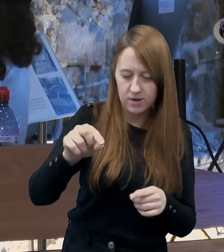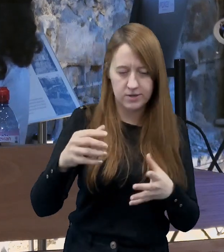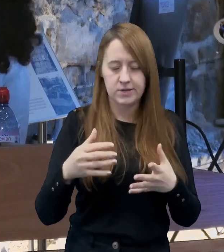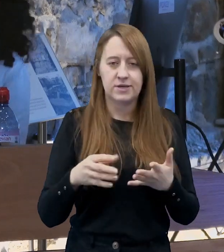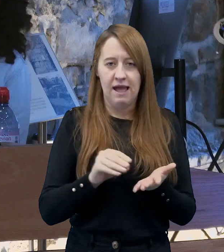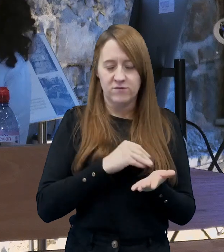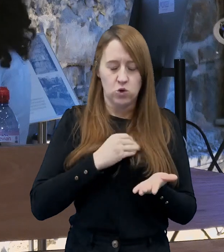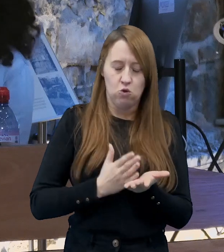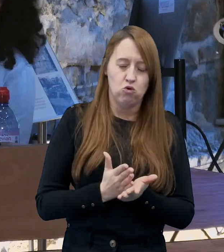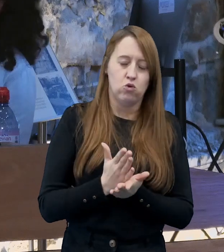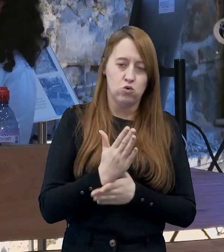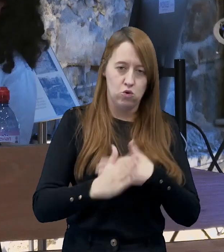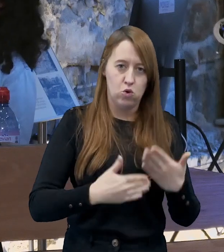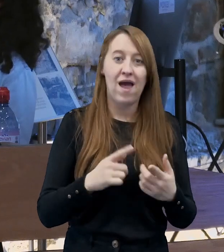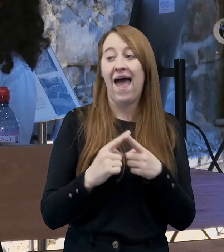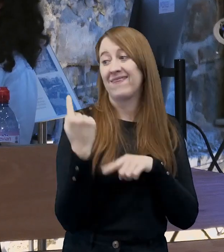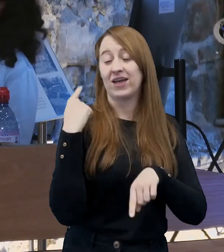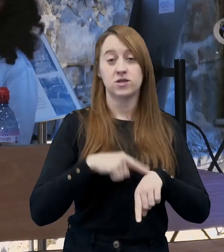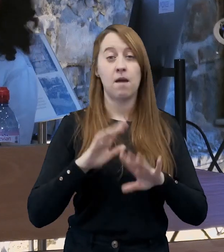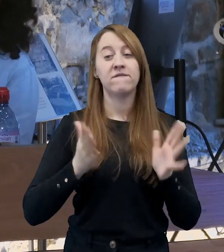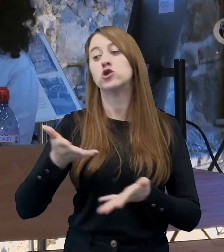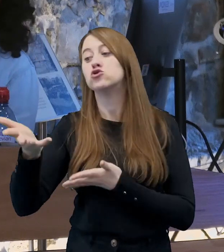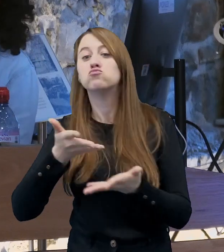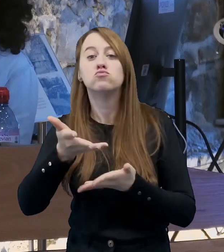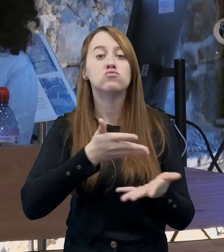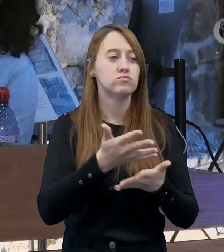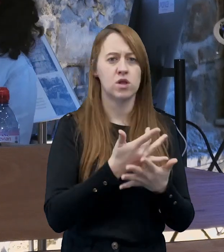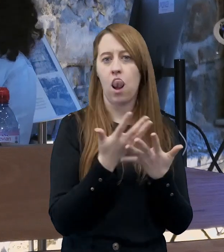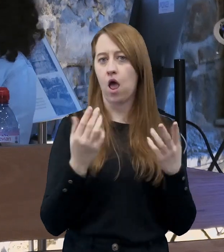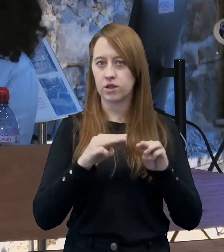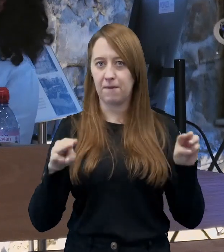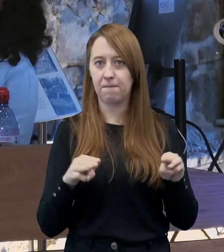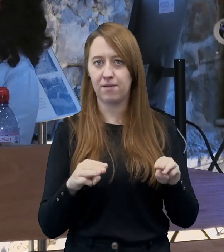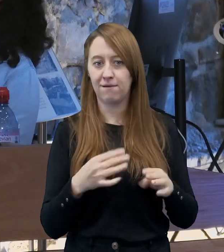I spoke, actually, I spoke with a lot of people during this time, many of whom are sitting in this room and are talking today.